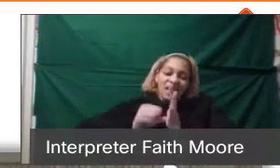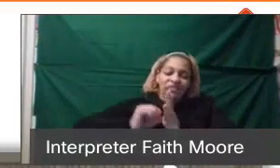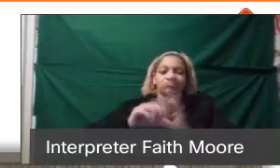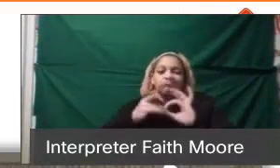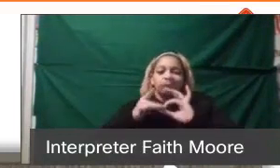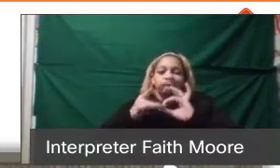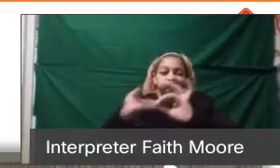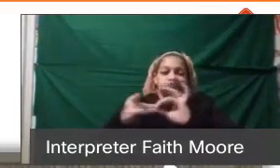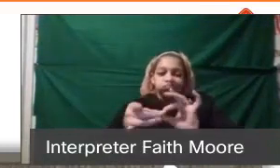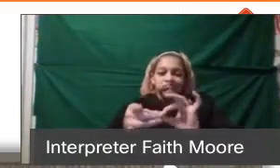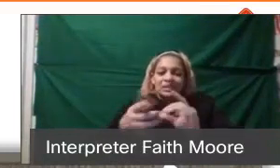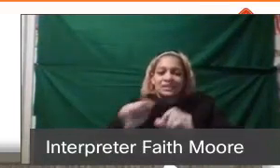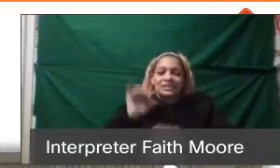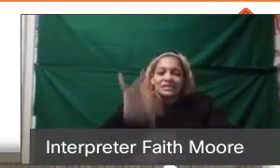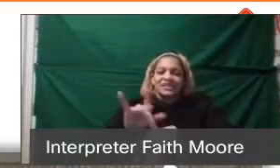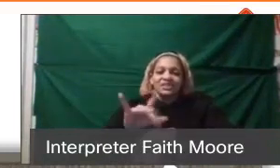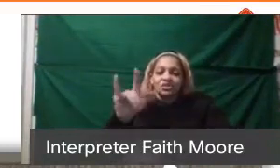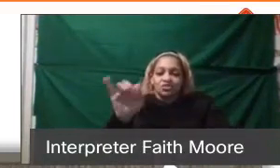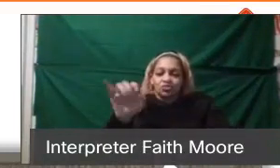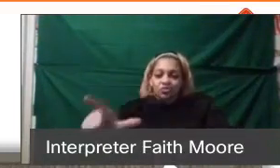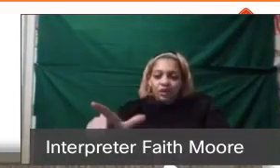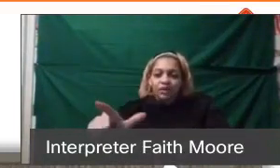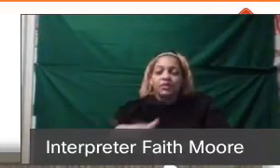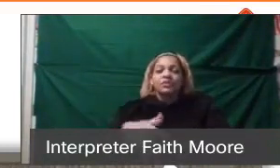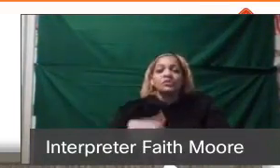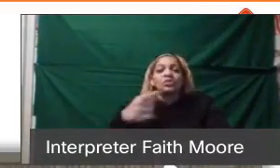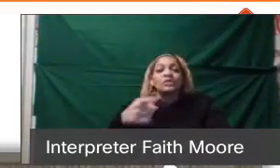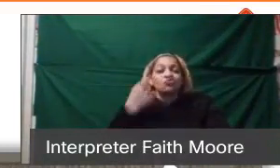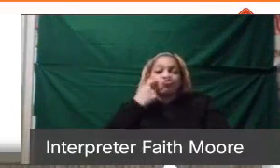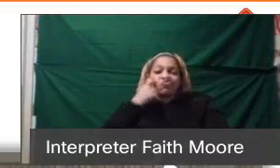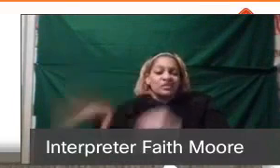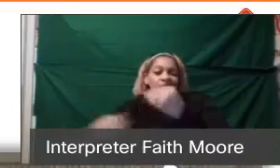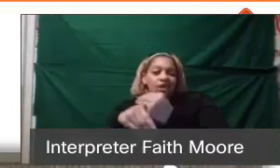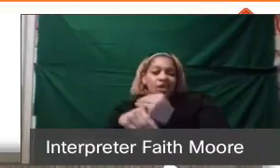So, these improvements were recently added, so they're still kind of at a 30%.